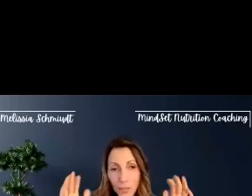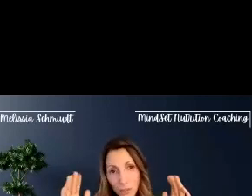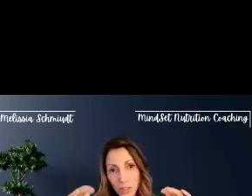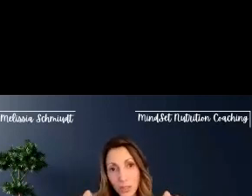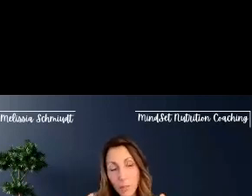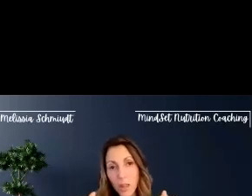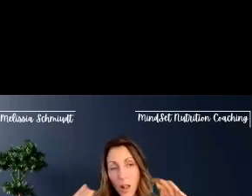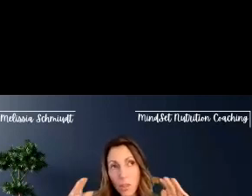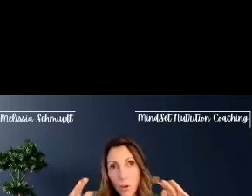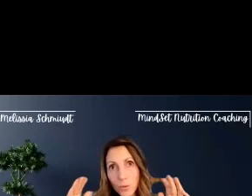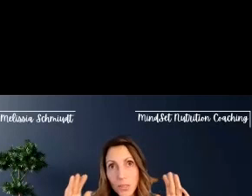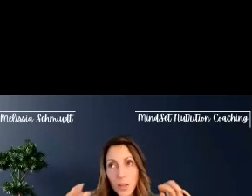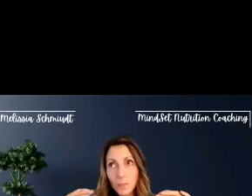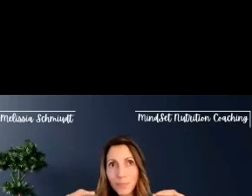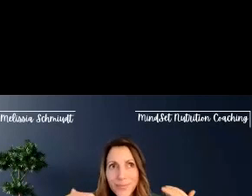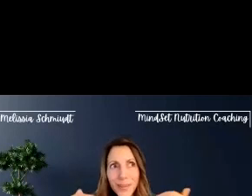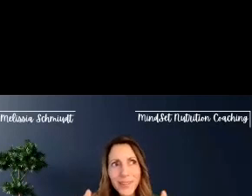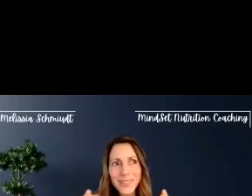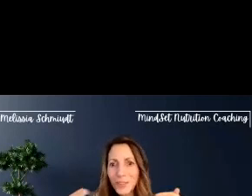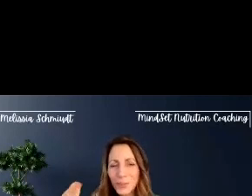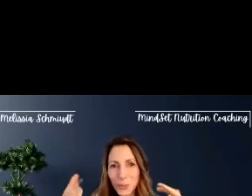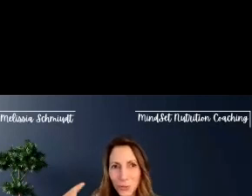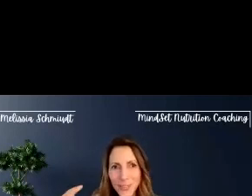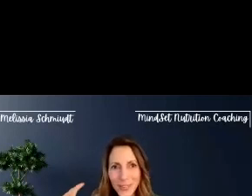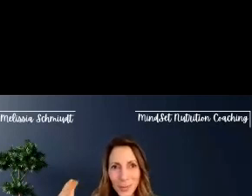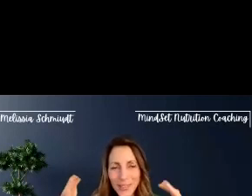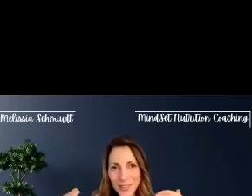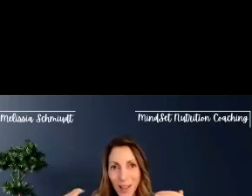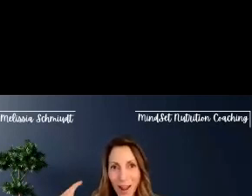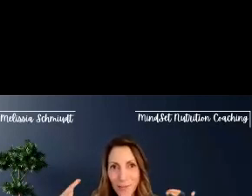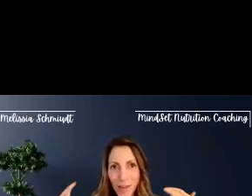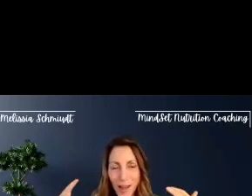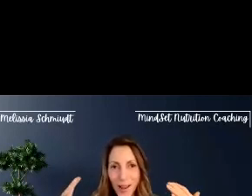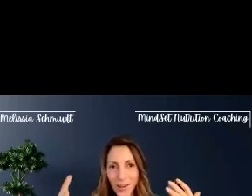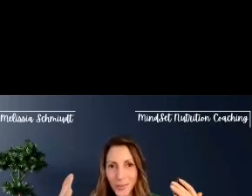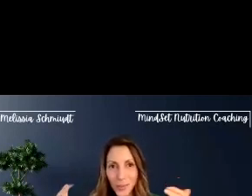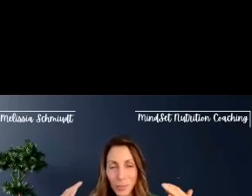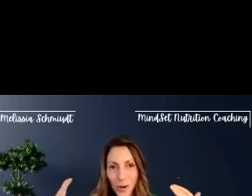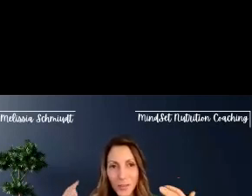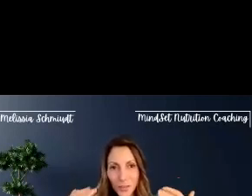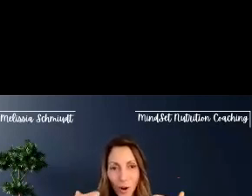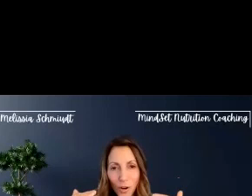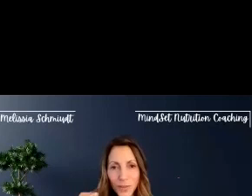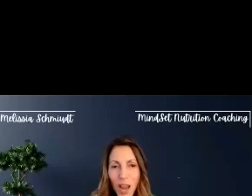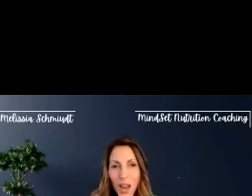We have to start to limit those nonessential treats, and sweets, and high-fat, high-sodium processed carbs